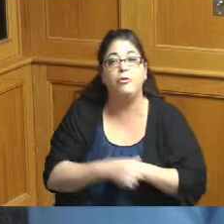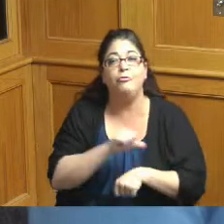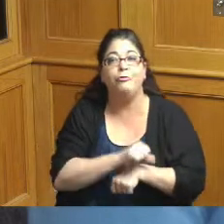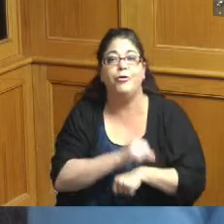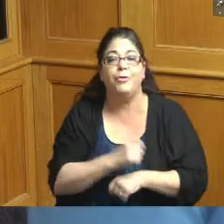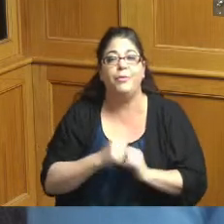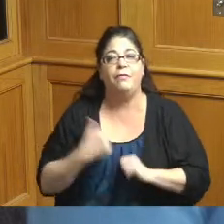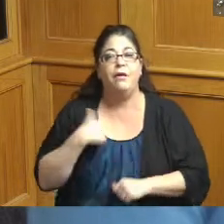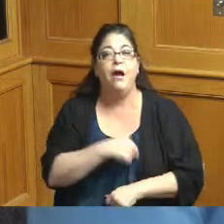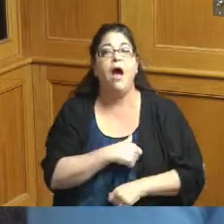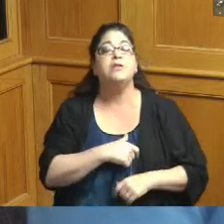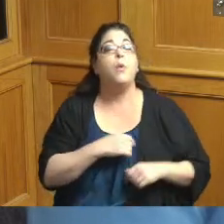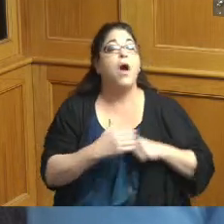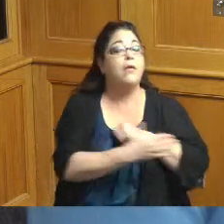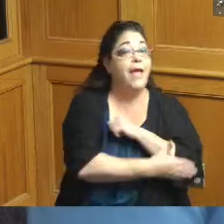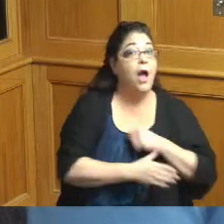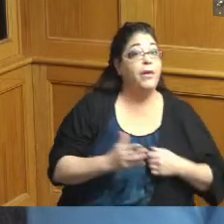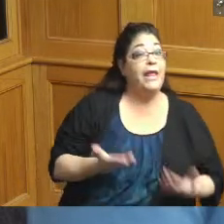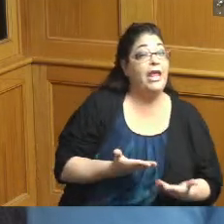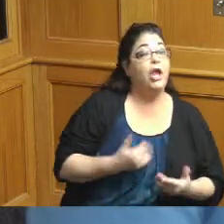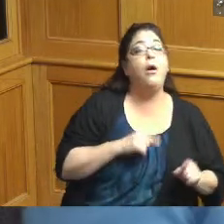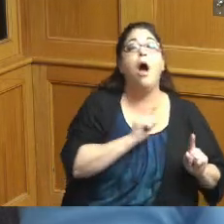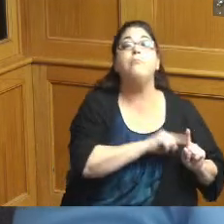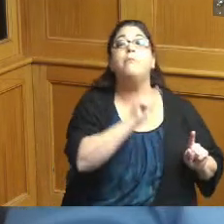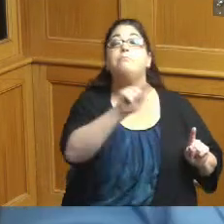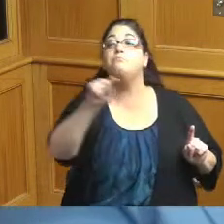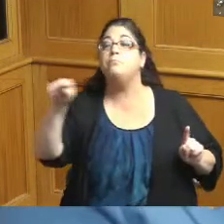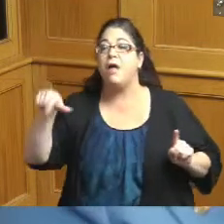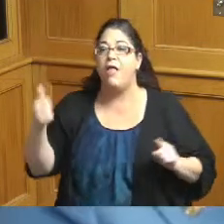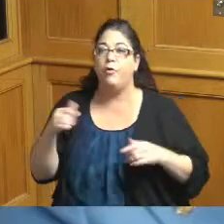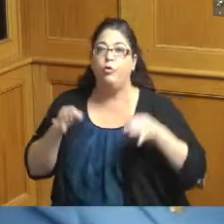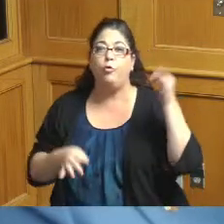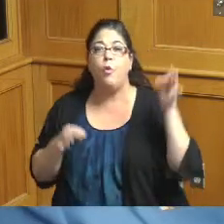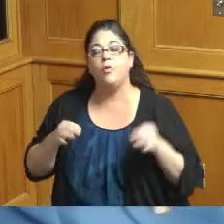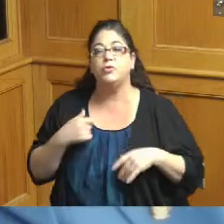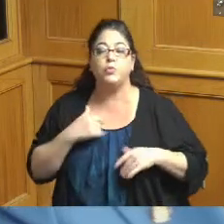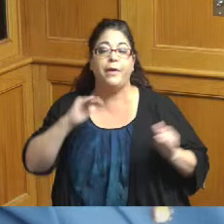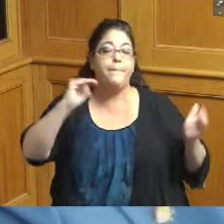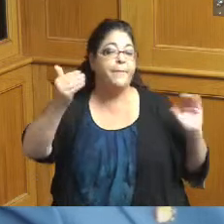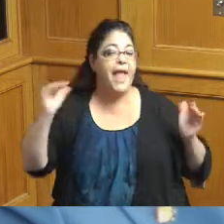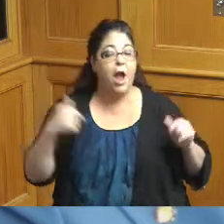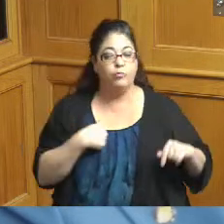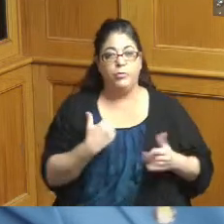with the other counties and other similar courts around so it's a very important Court